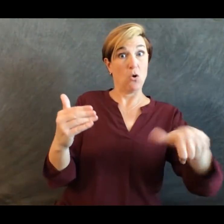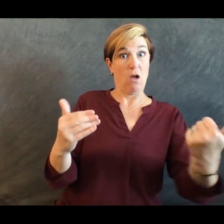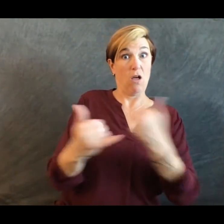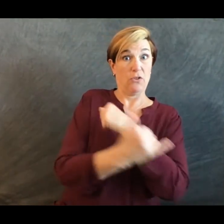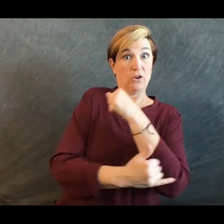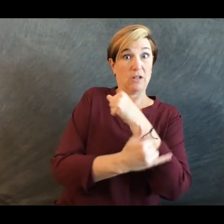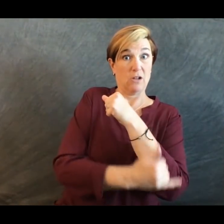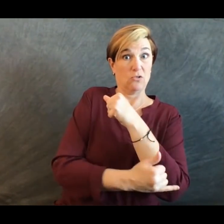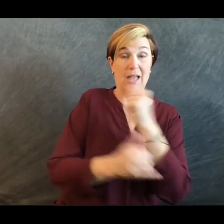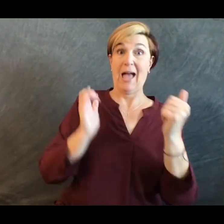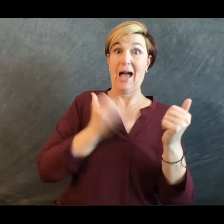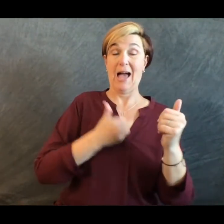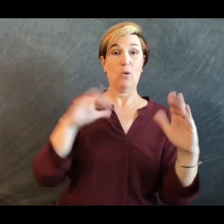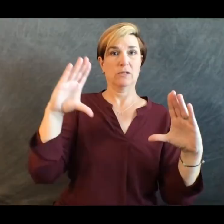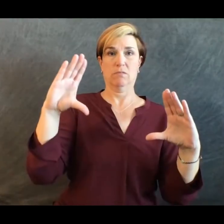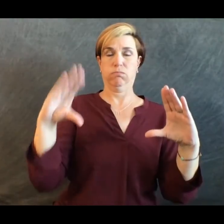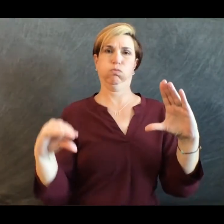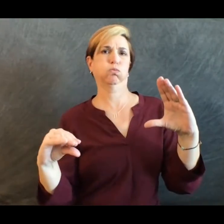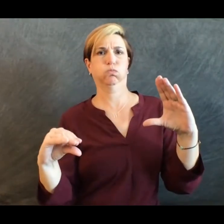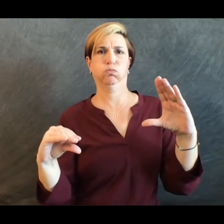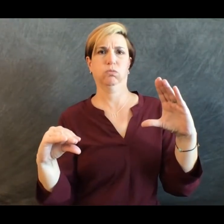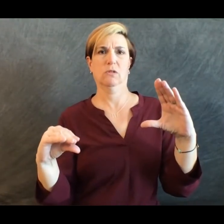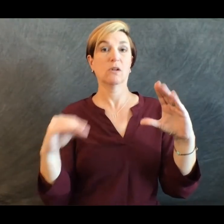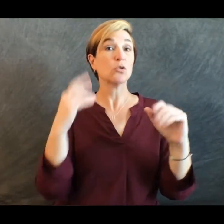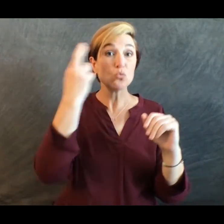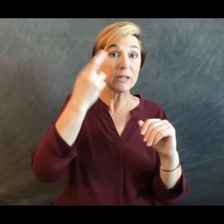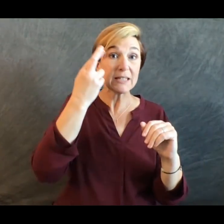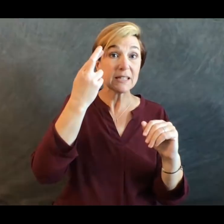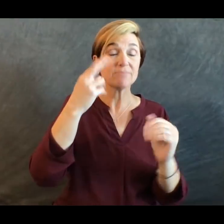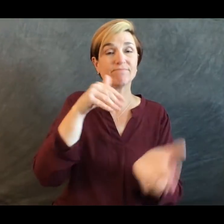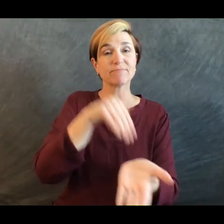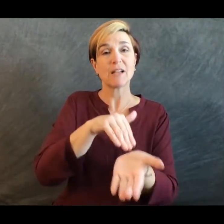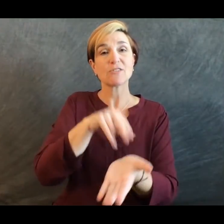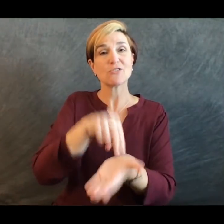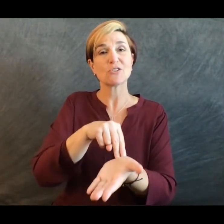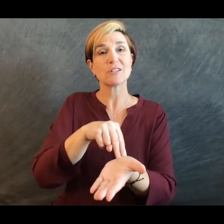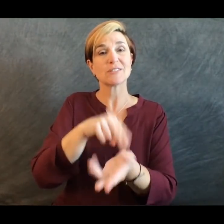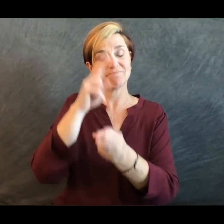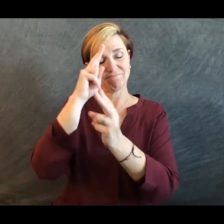frontline health care providers and so working with you can really hopefully